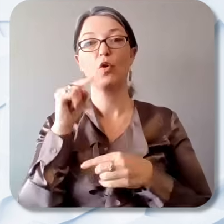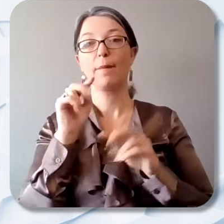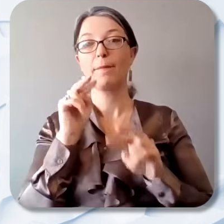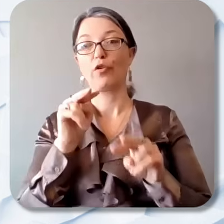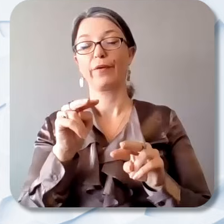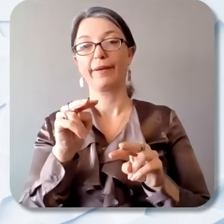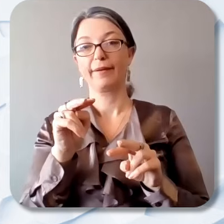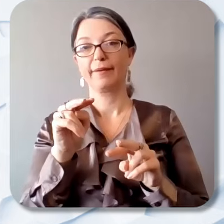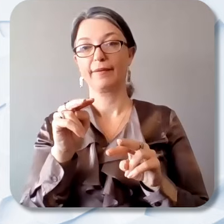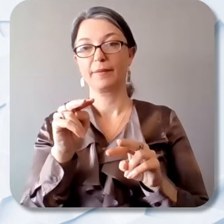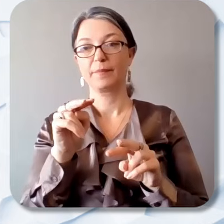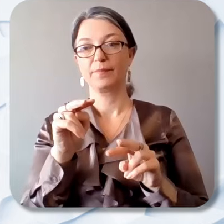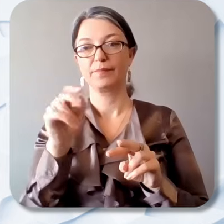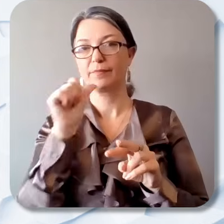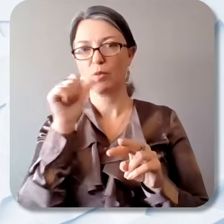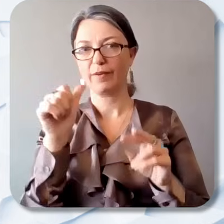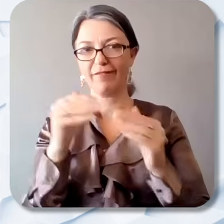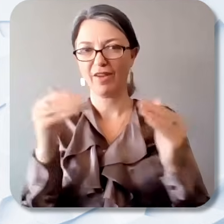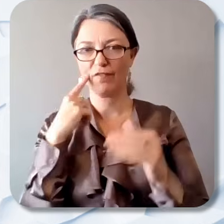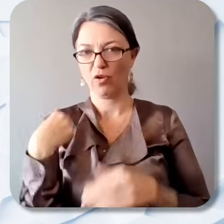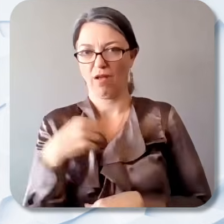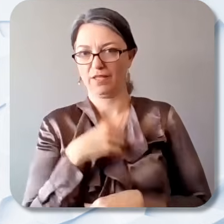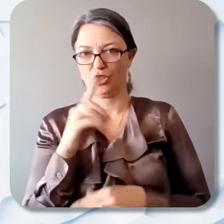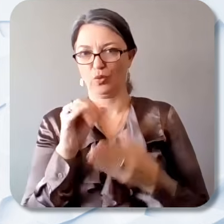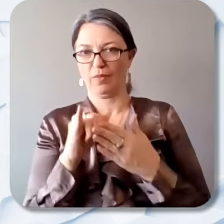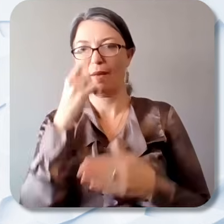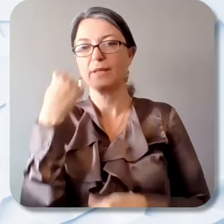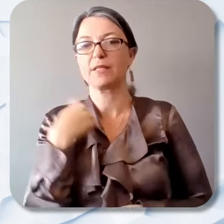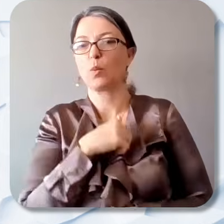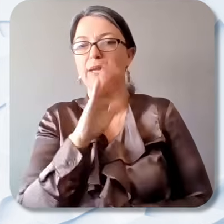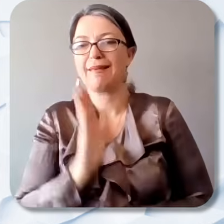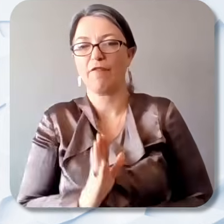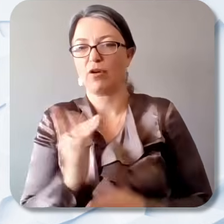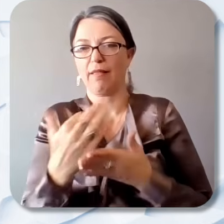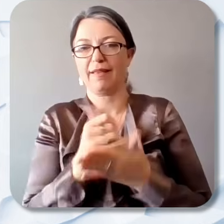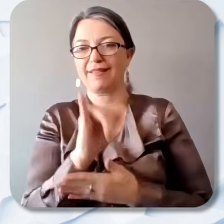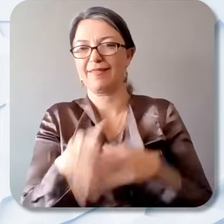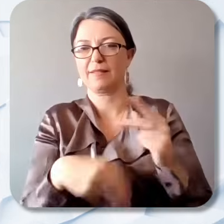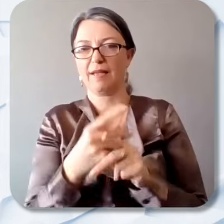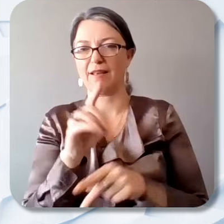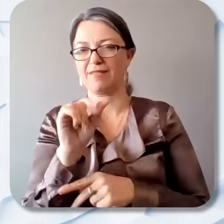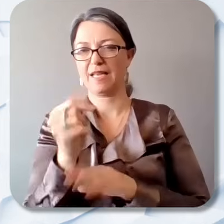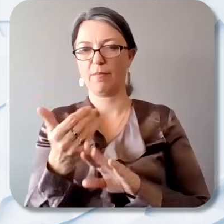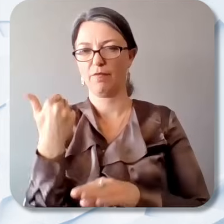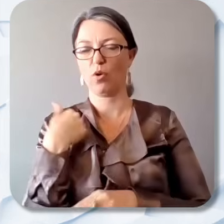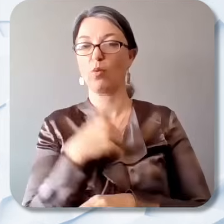be clear or fair for us to do that, because we've never collected the data before. So I want to get the data in. See what it looks like.